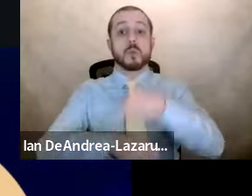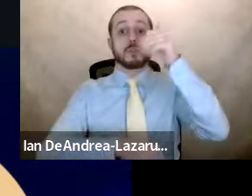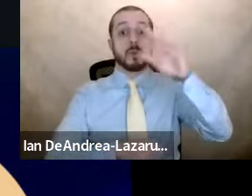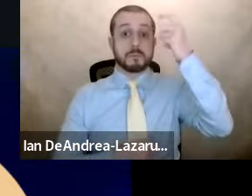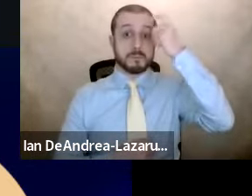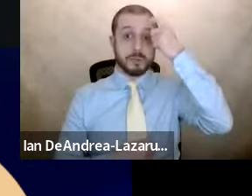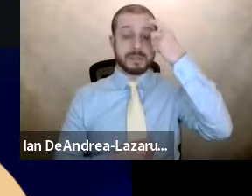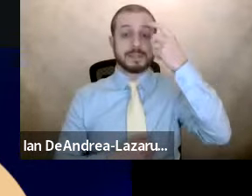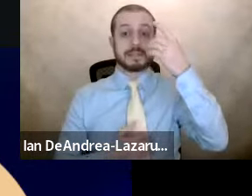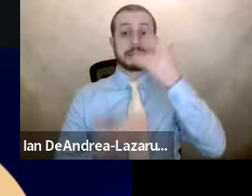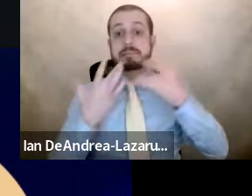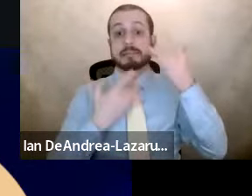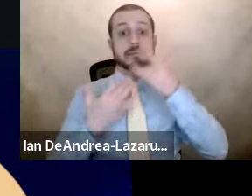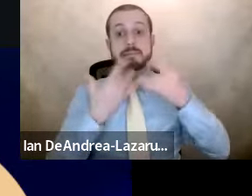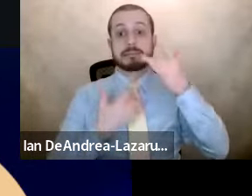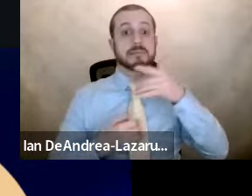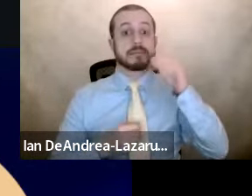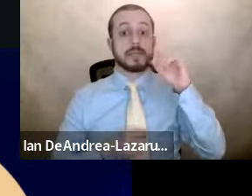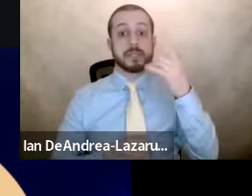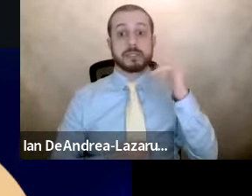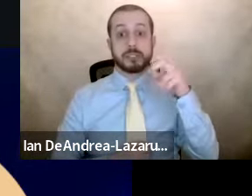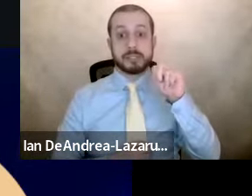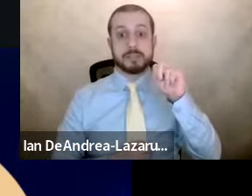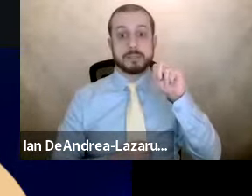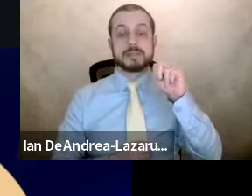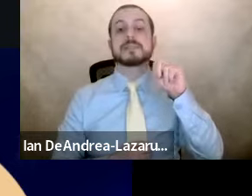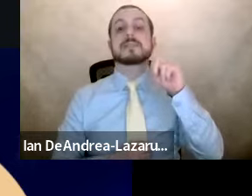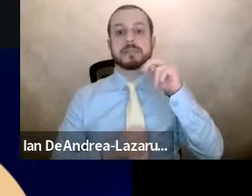So, if you happen upon someone that you think might be having a stroke, you can call 9-1-1.